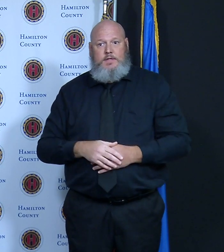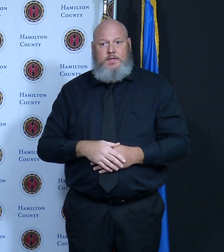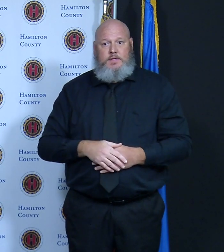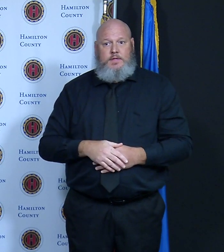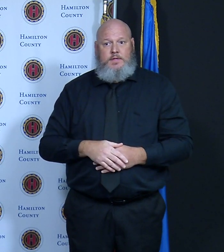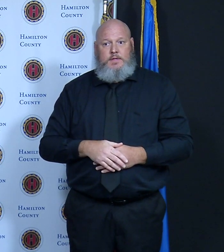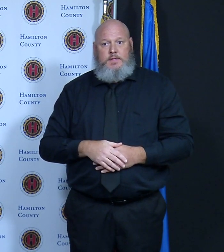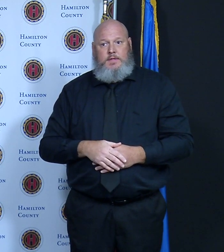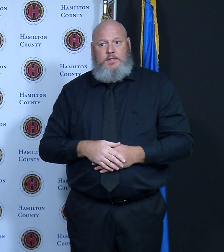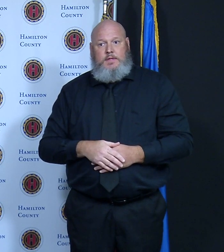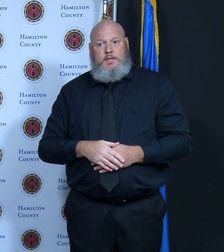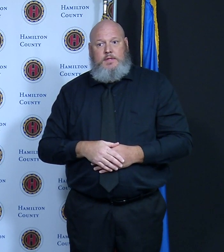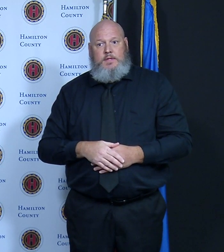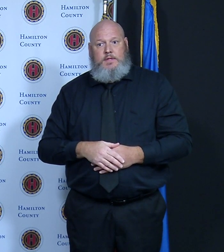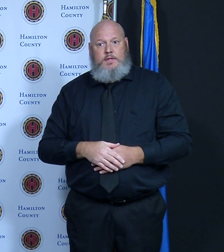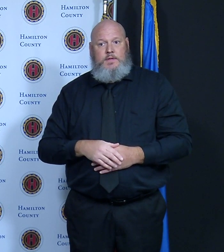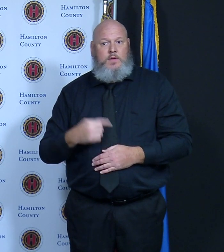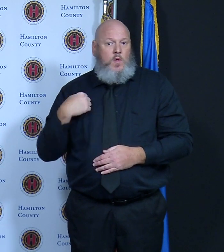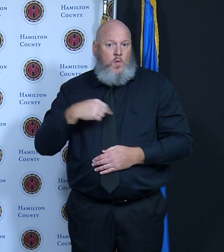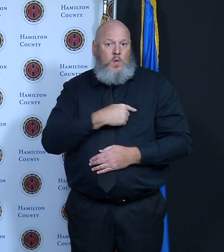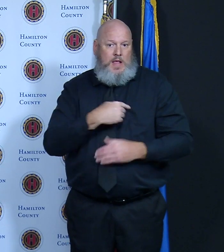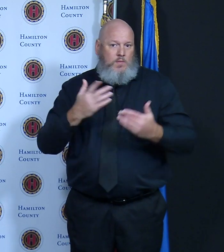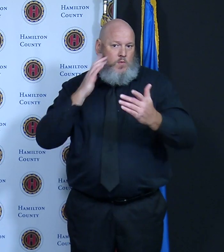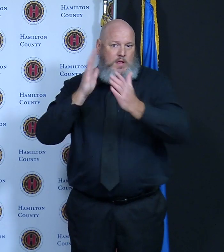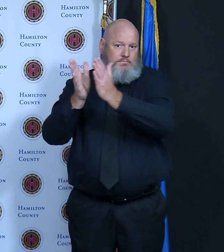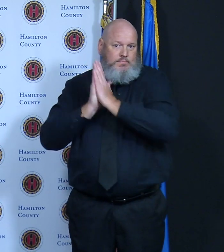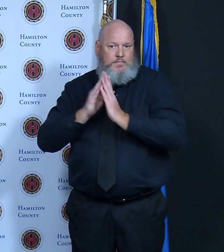three thousand dollars available to people who are suffering from an